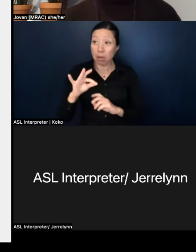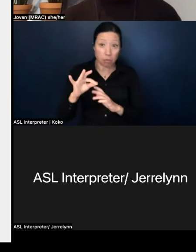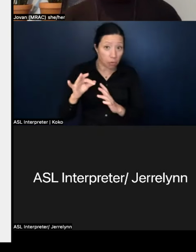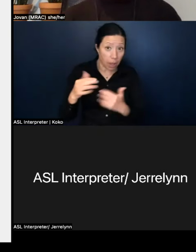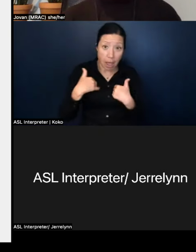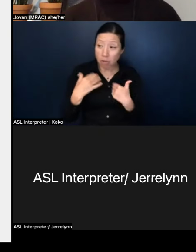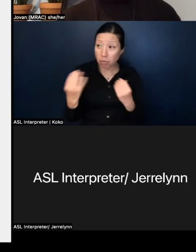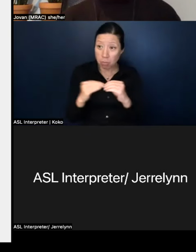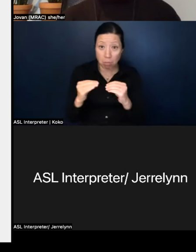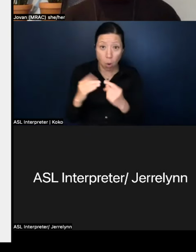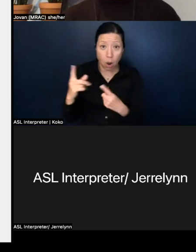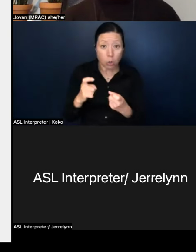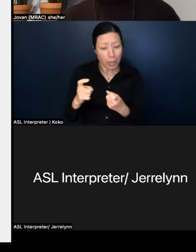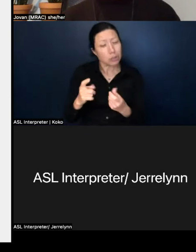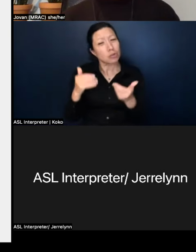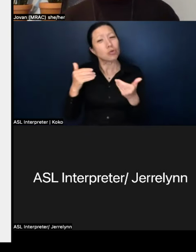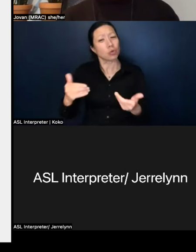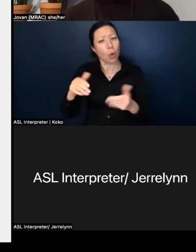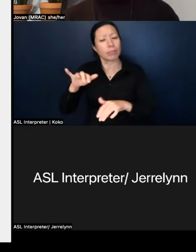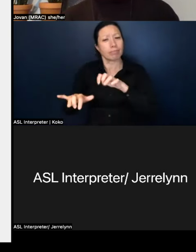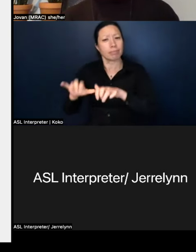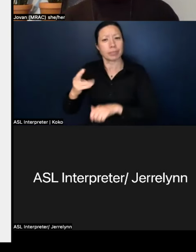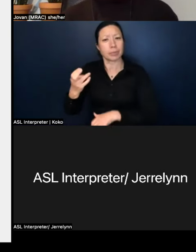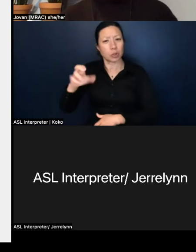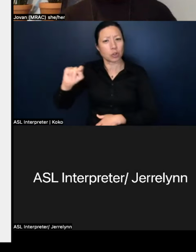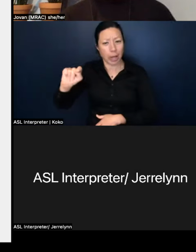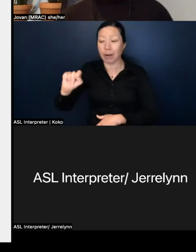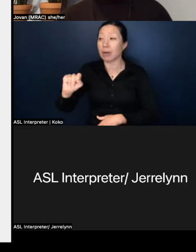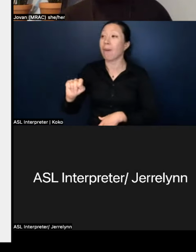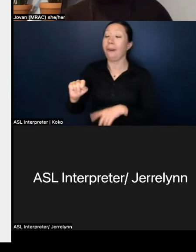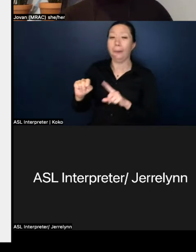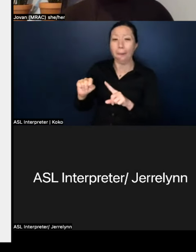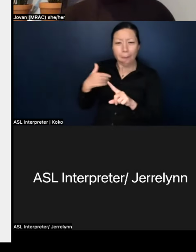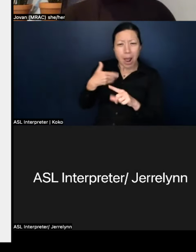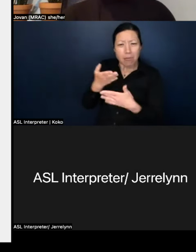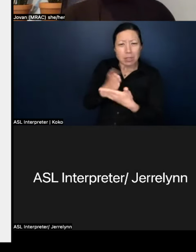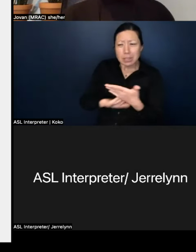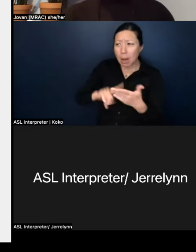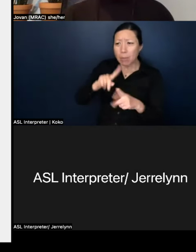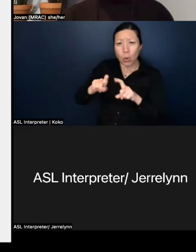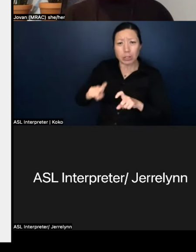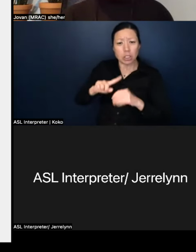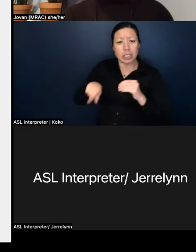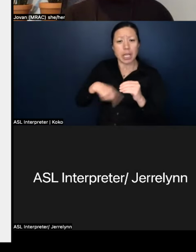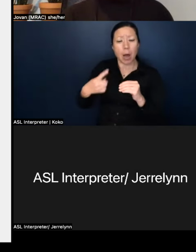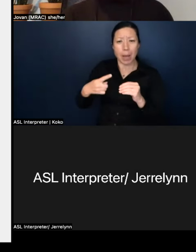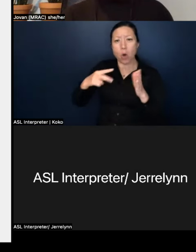There were some questions regarding the readers. How are they chosen? - Okay. [Mirella] And how many readers